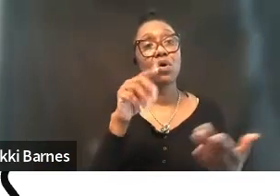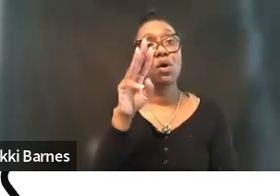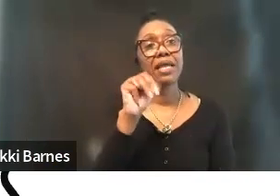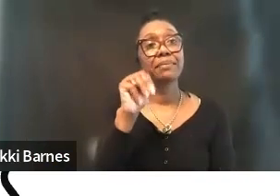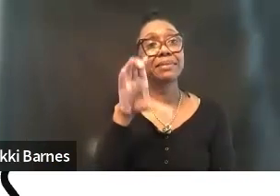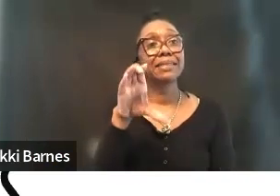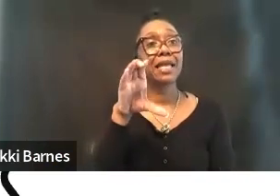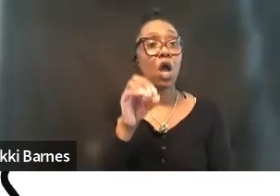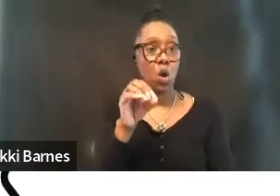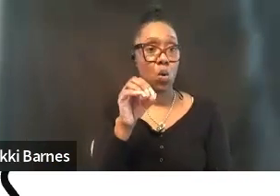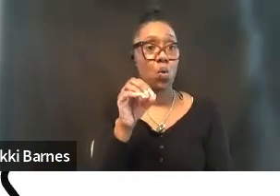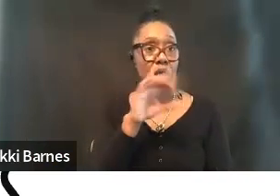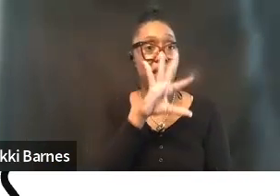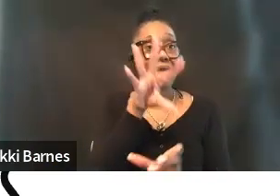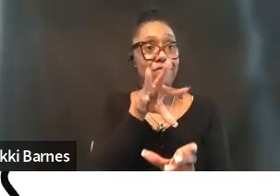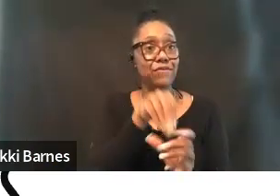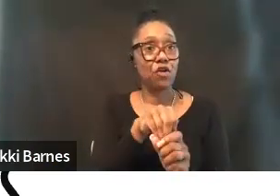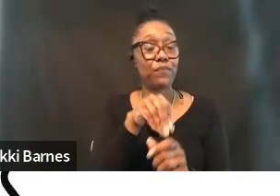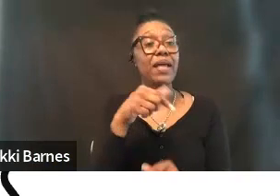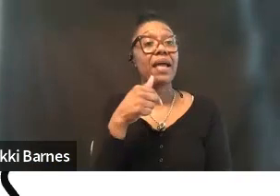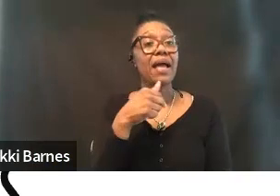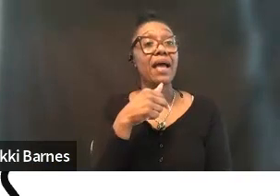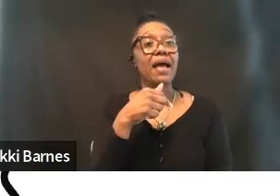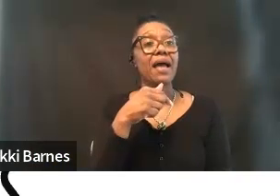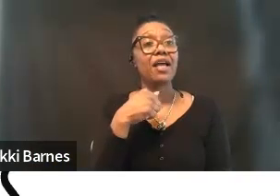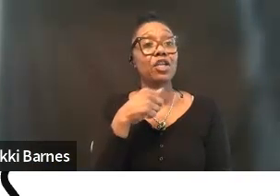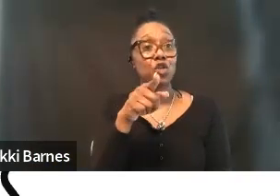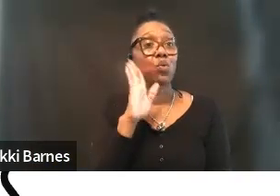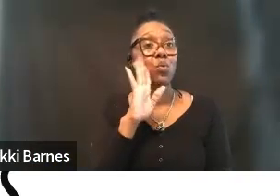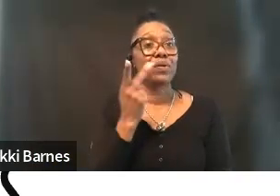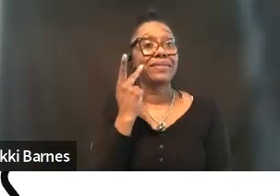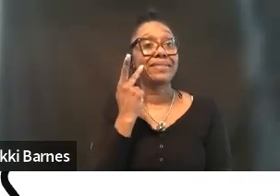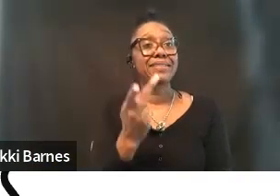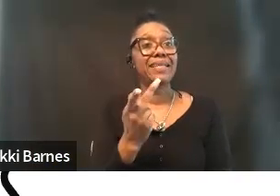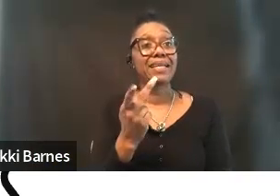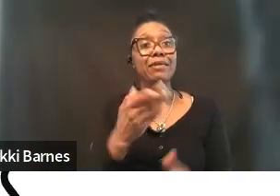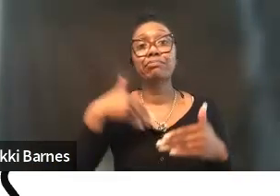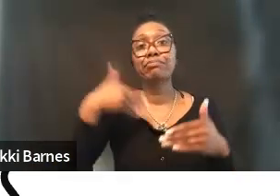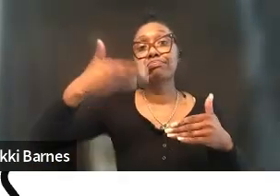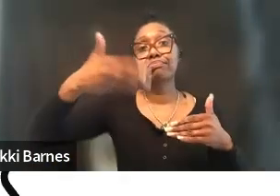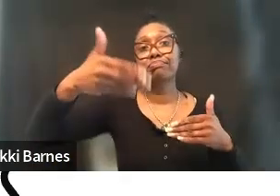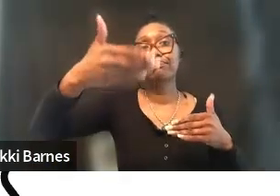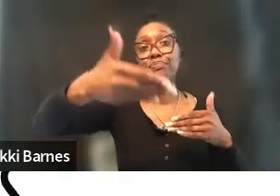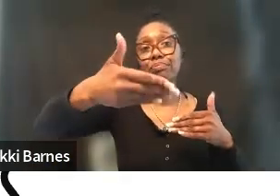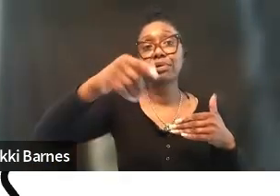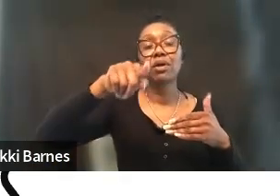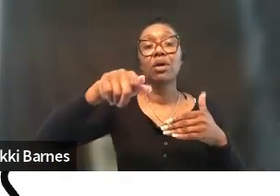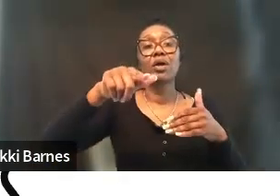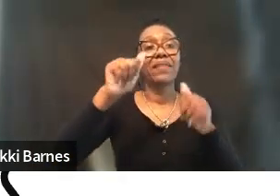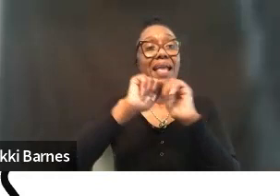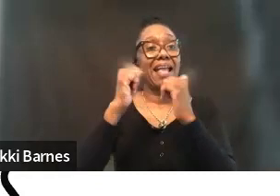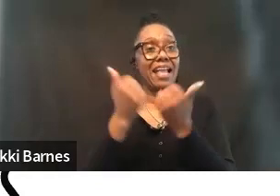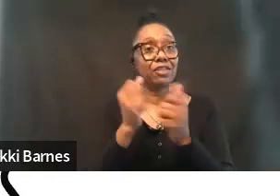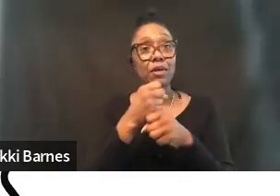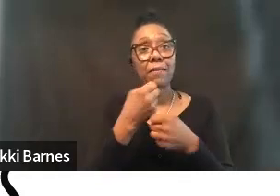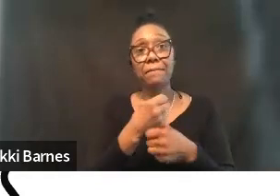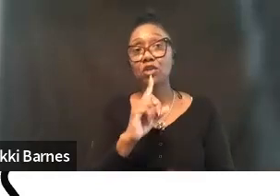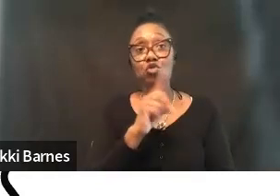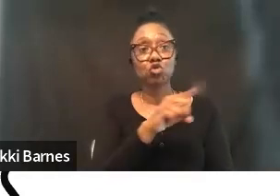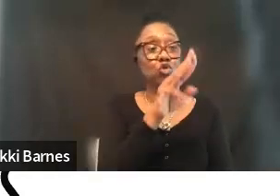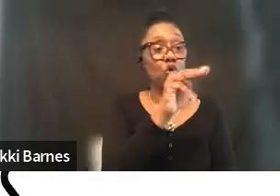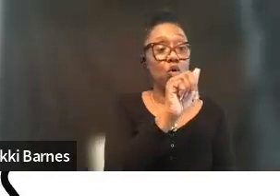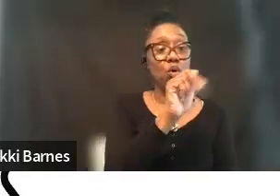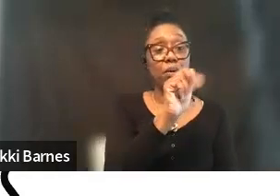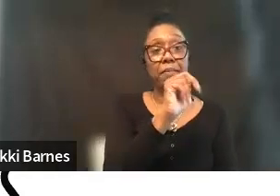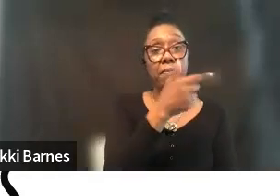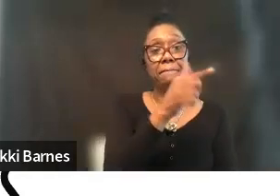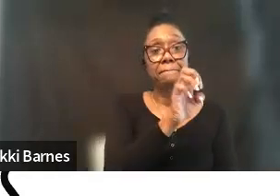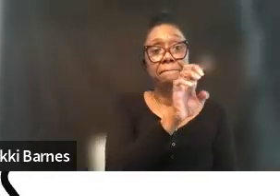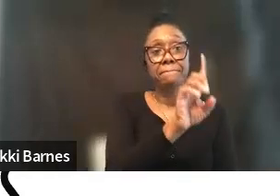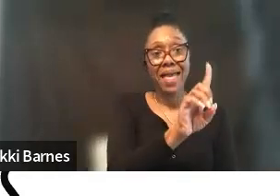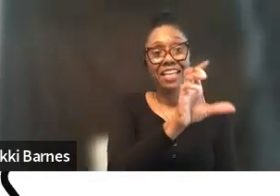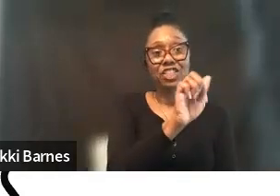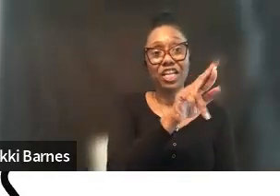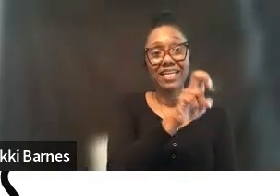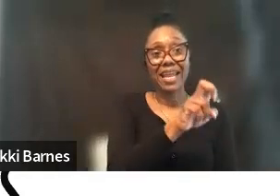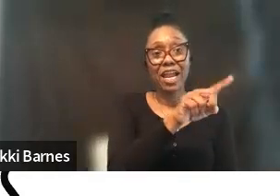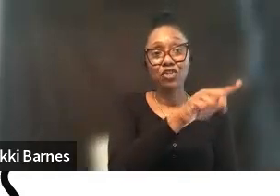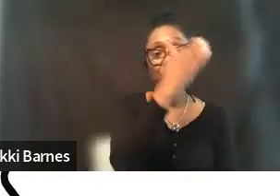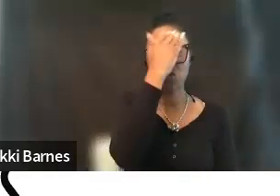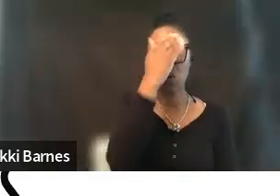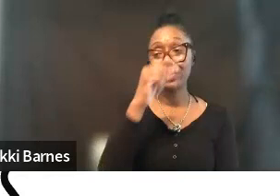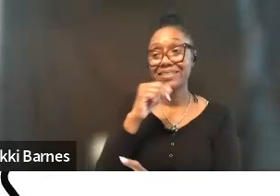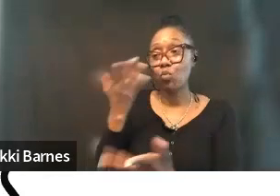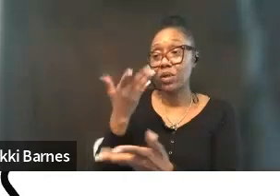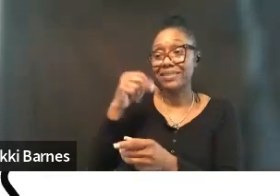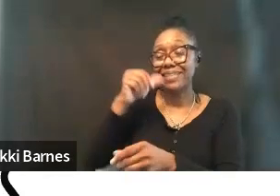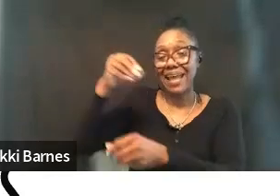As I mentioned, you will see the, repetition of the education across agencies and making sure that managed care entities know what isn't is not in the OCD system that we know what isn't is not accessible in the managed care.